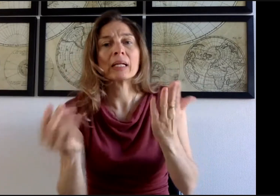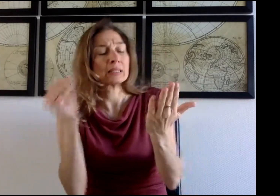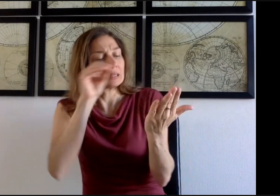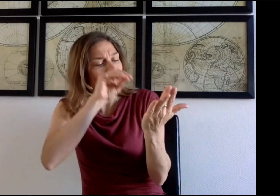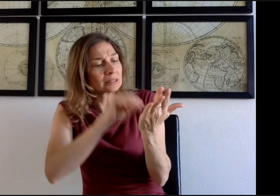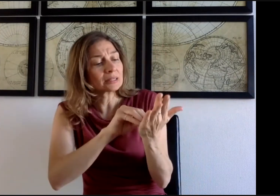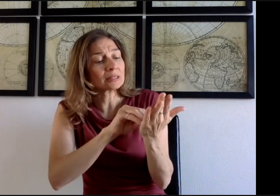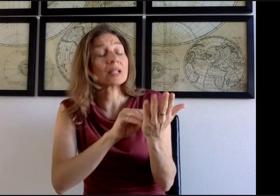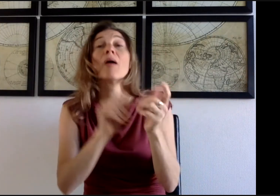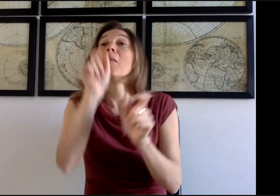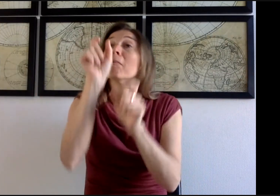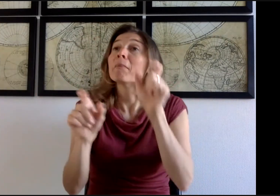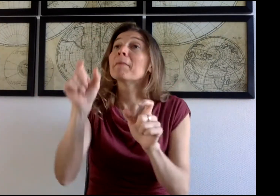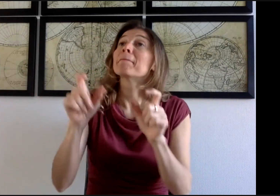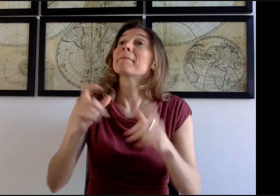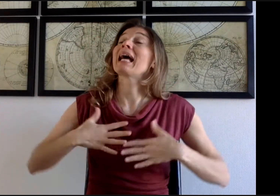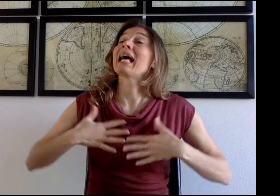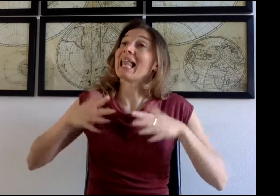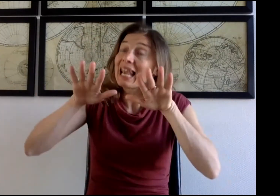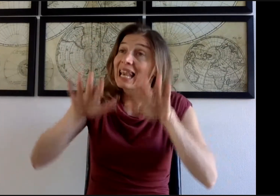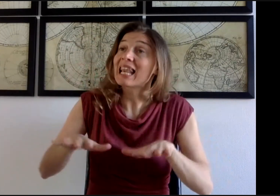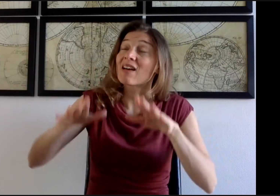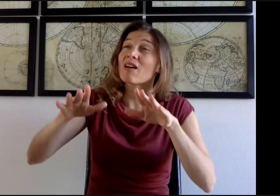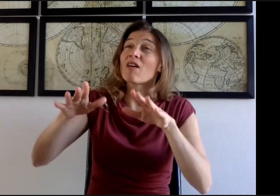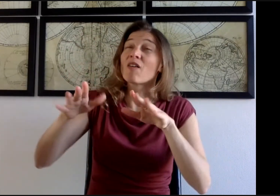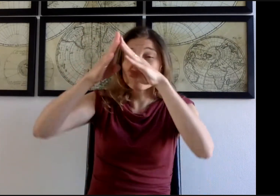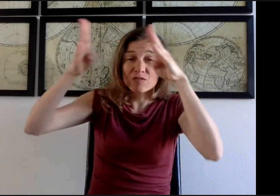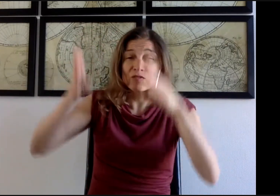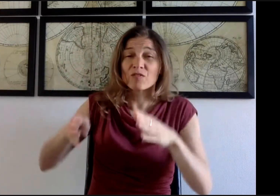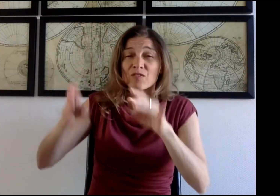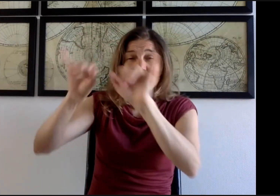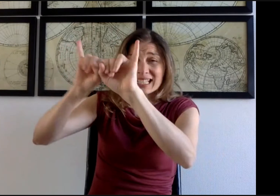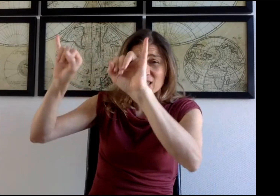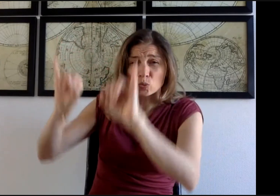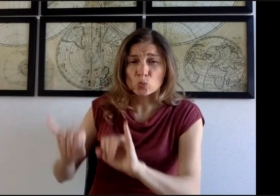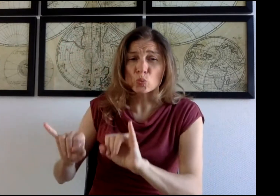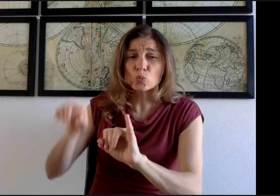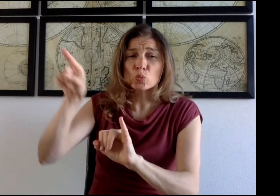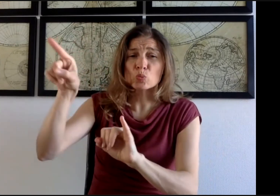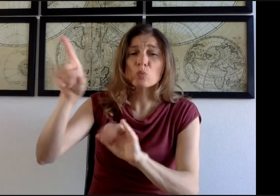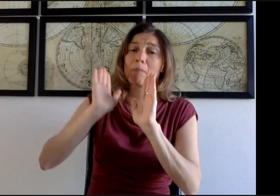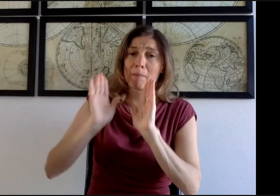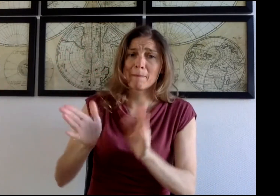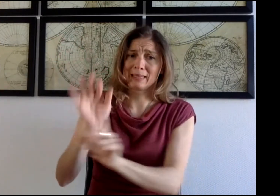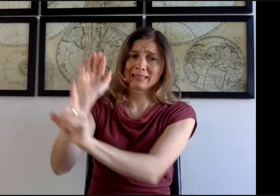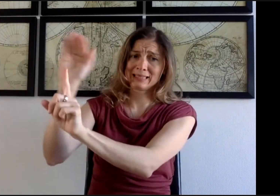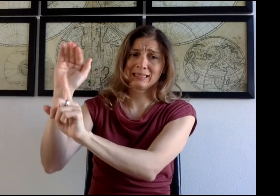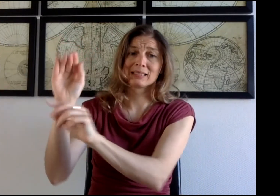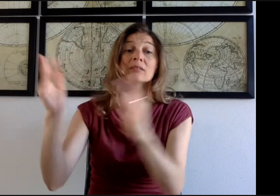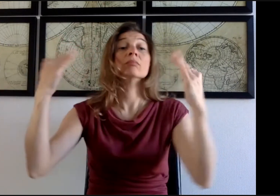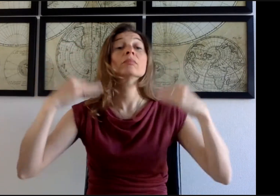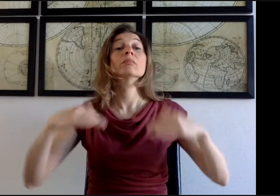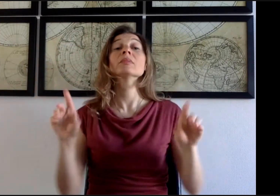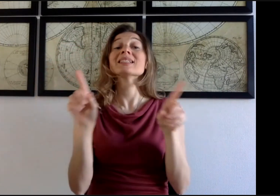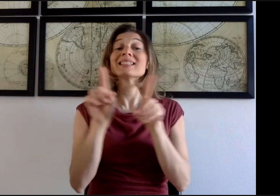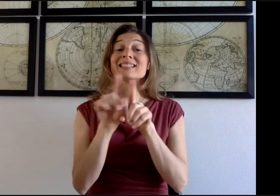as well as the workers who care for them as target population.